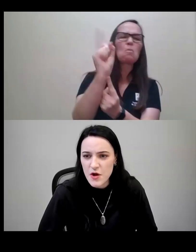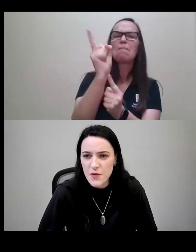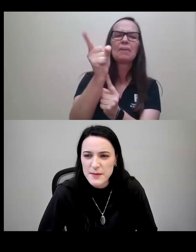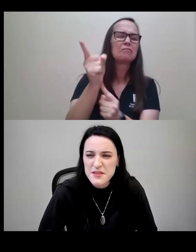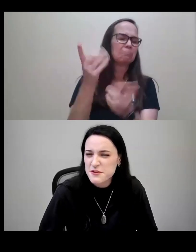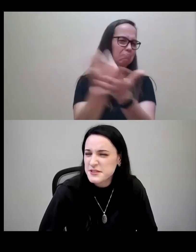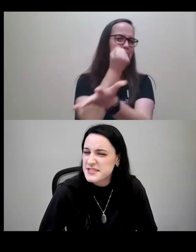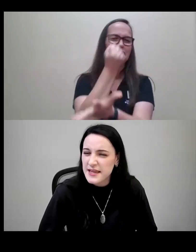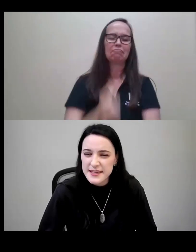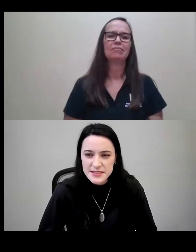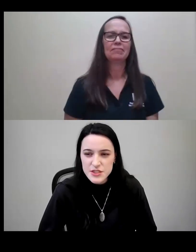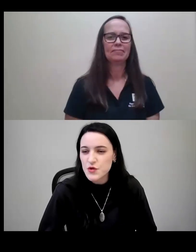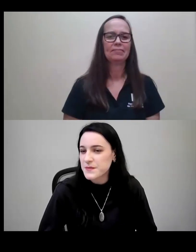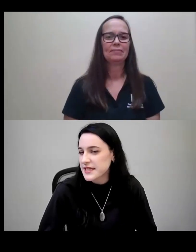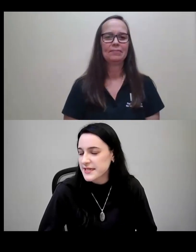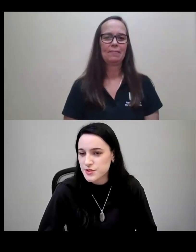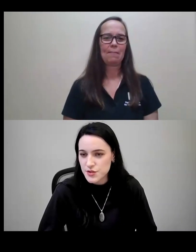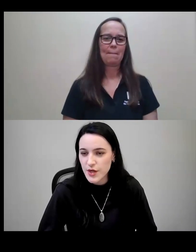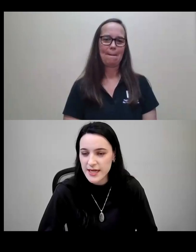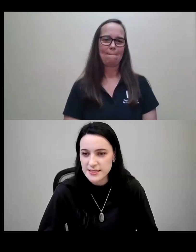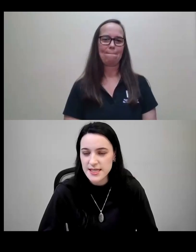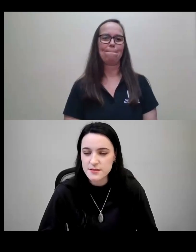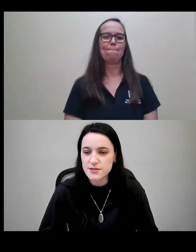So maybe 30 seconds to a minute. Just go ahead and